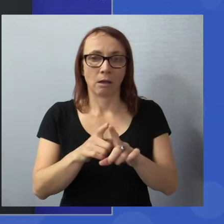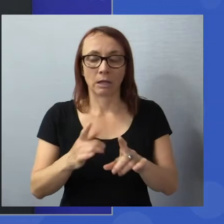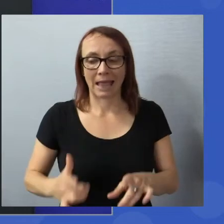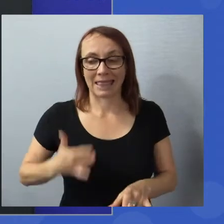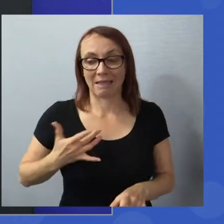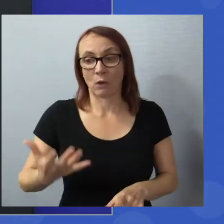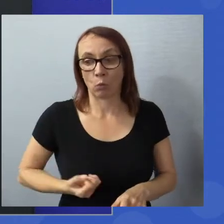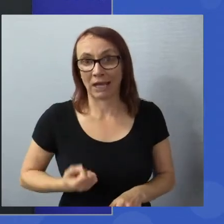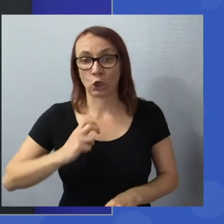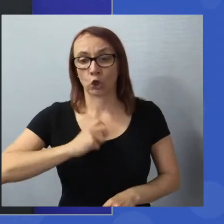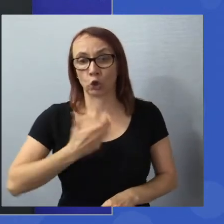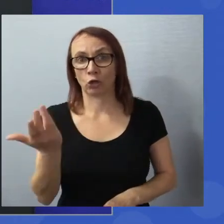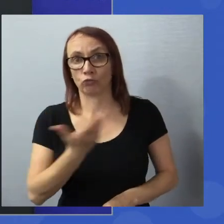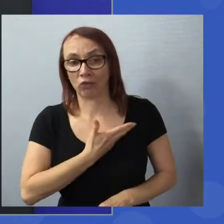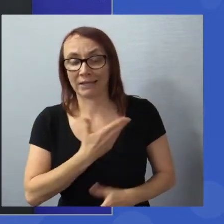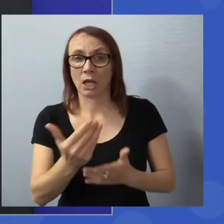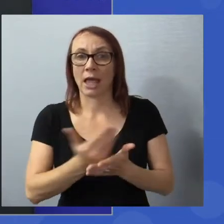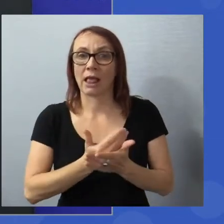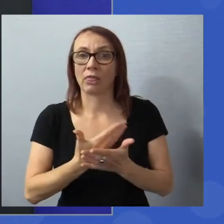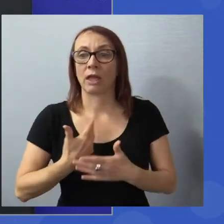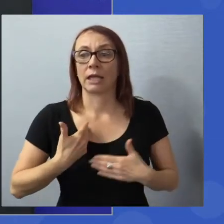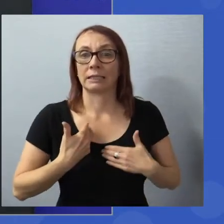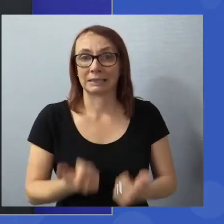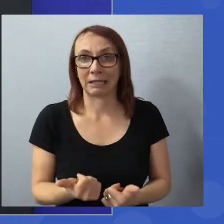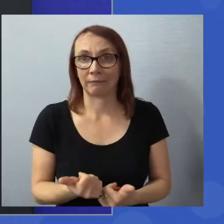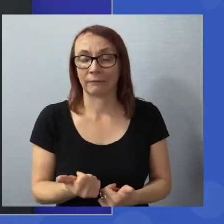rates things like health and safety are mainly driven from the UK level if we